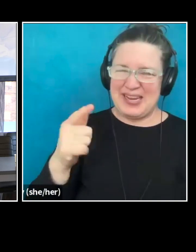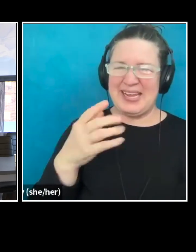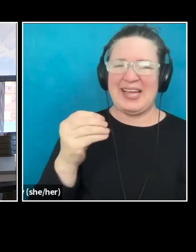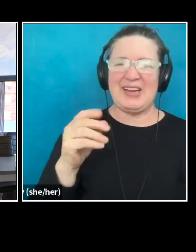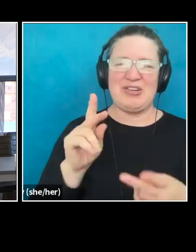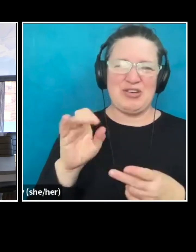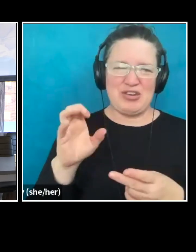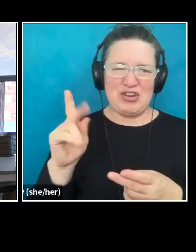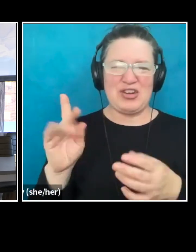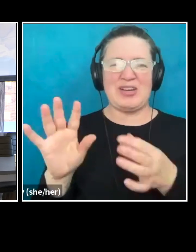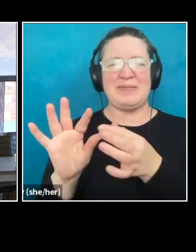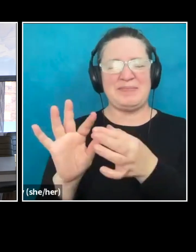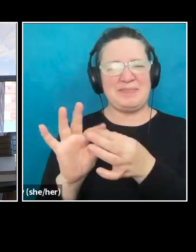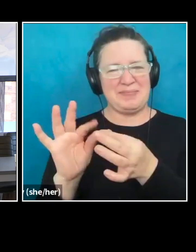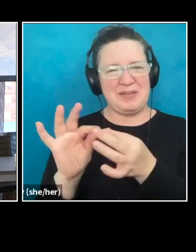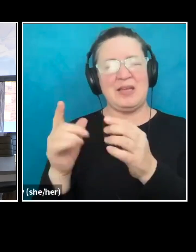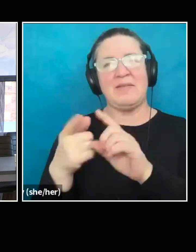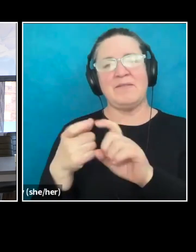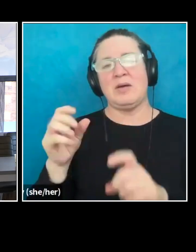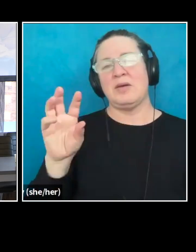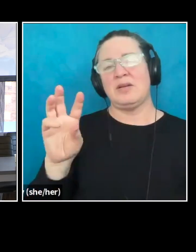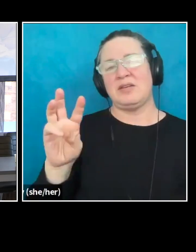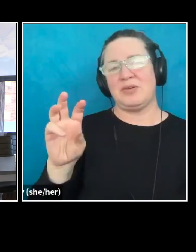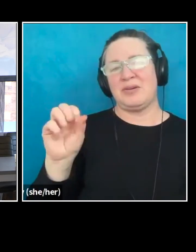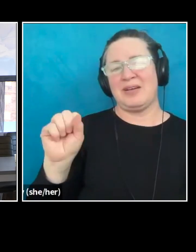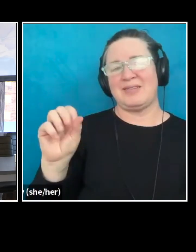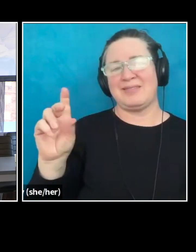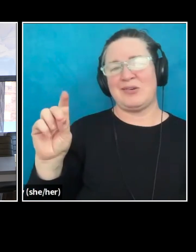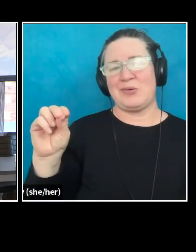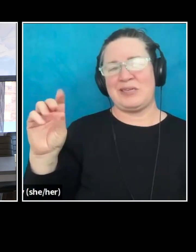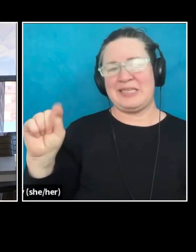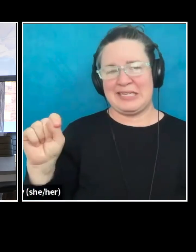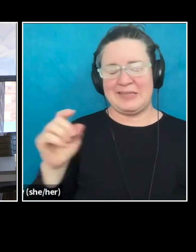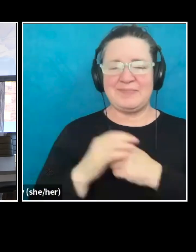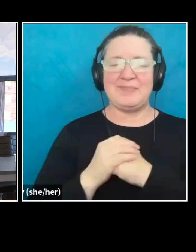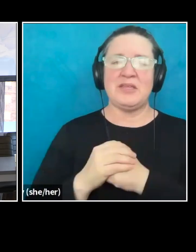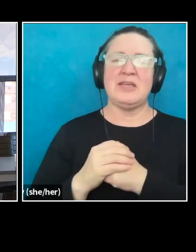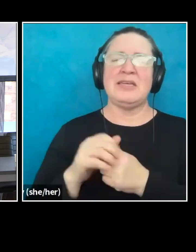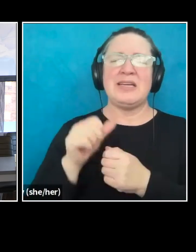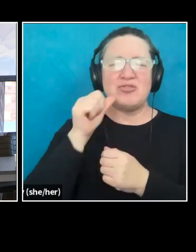the statewide um access map that we're looking at transit access like where what destinations